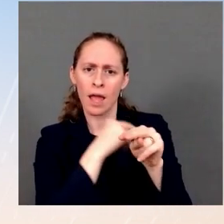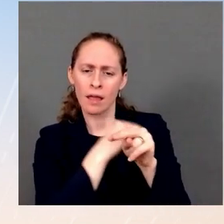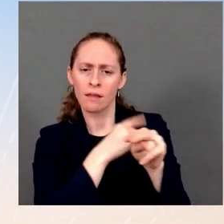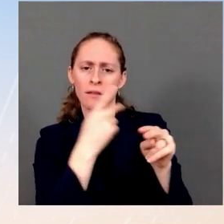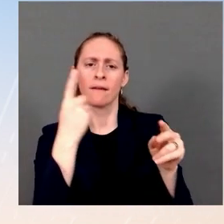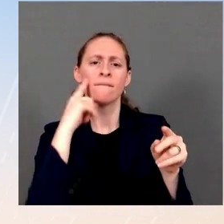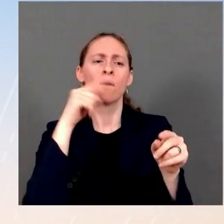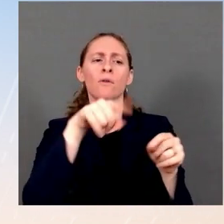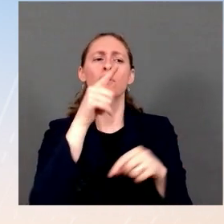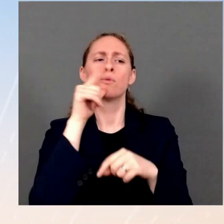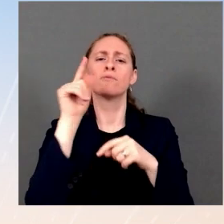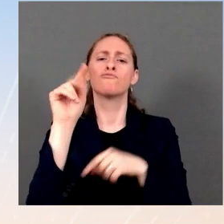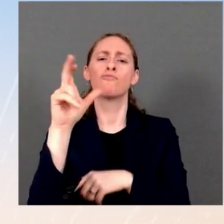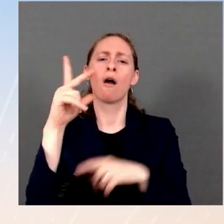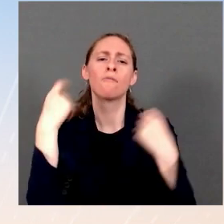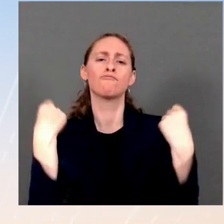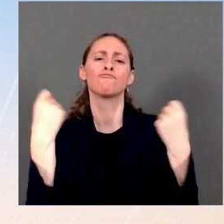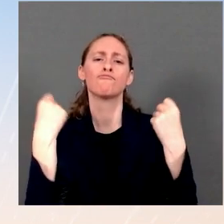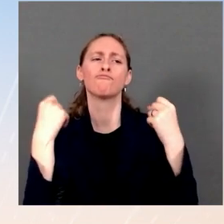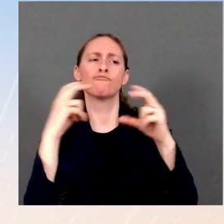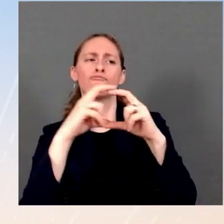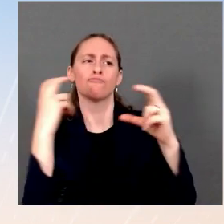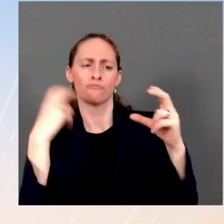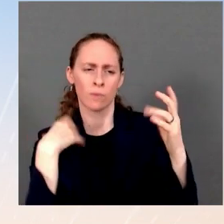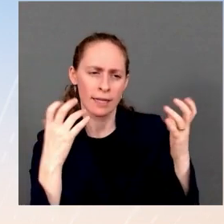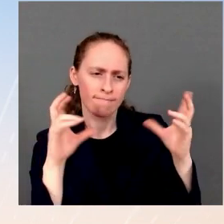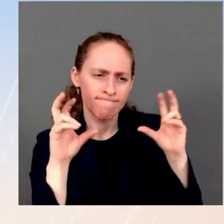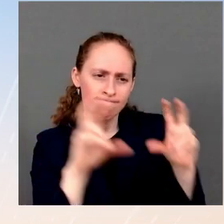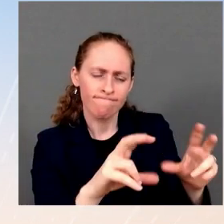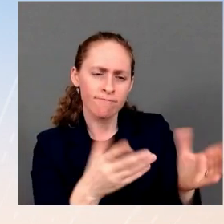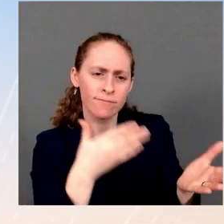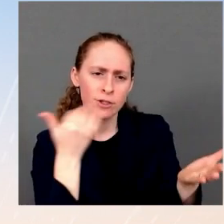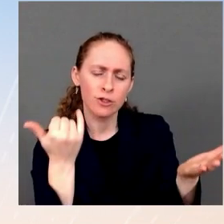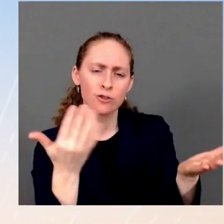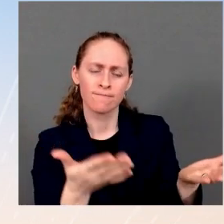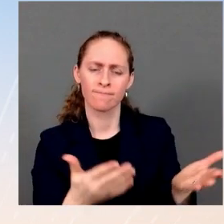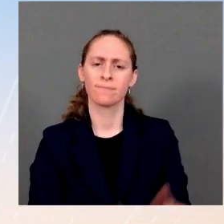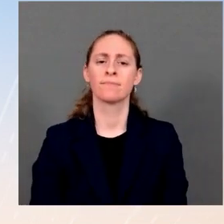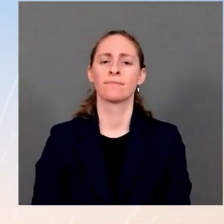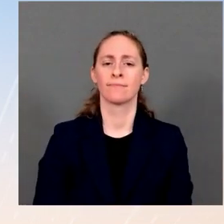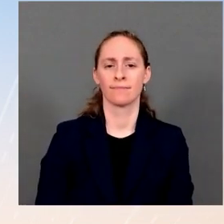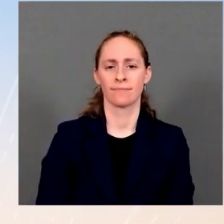So, over 70 percent of American goods are shipped by truck, and, in most communities,